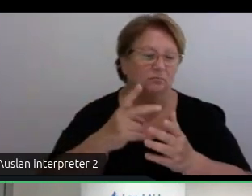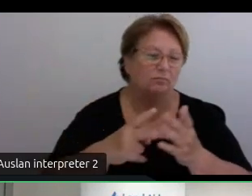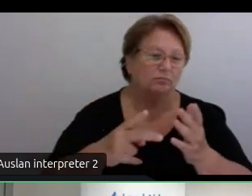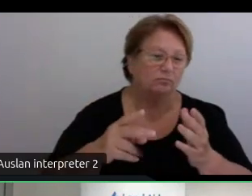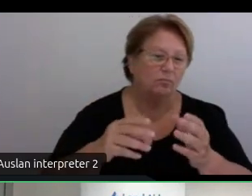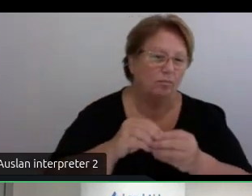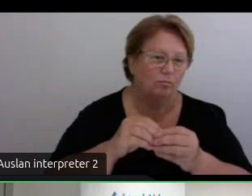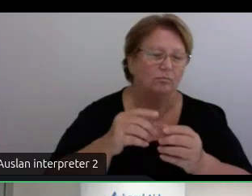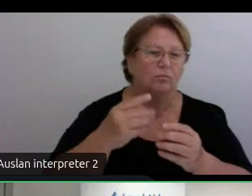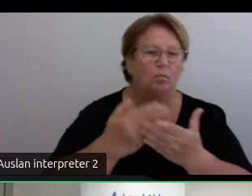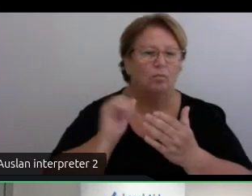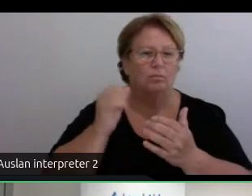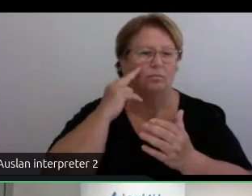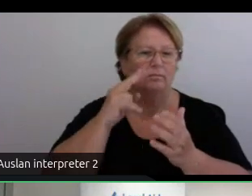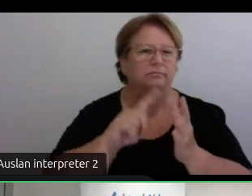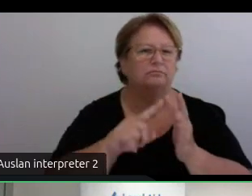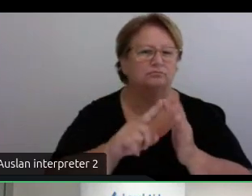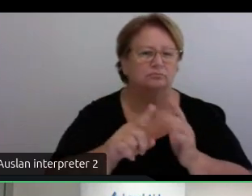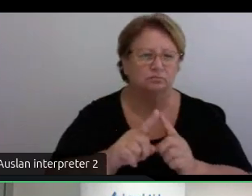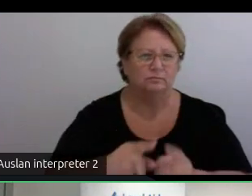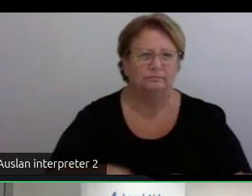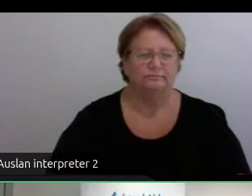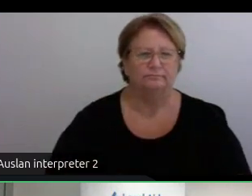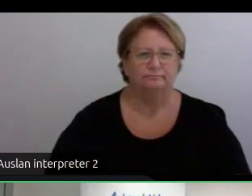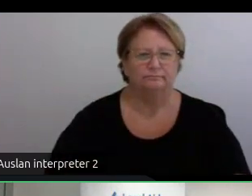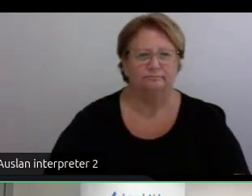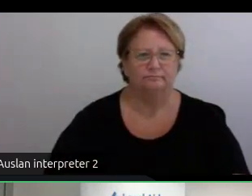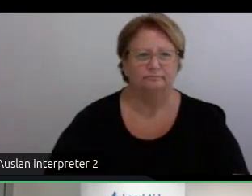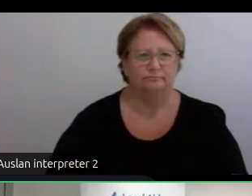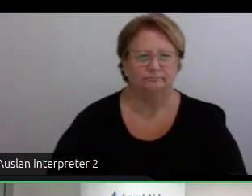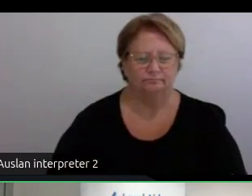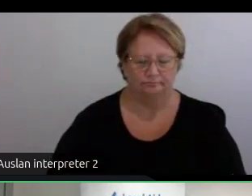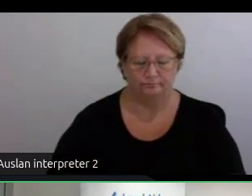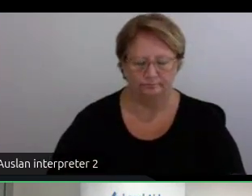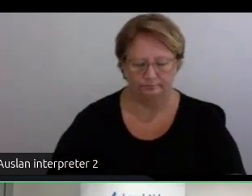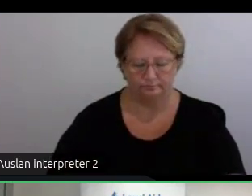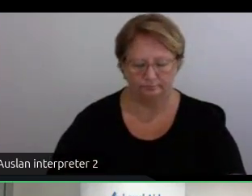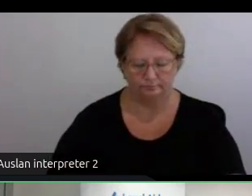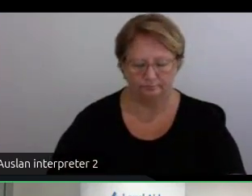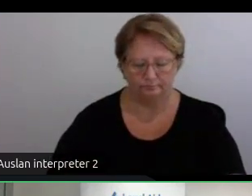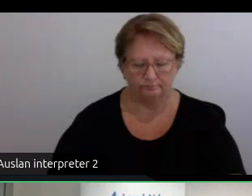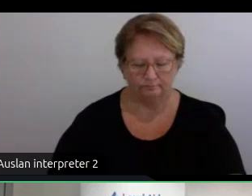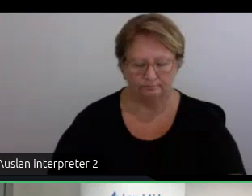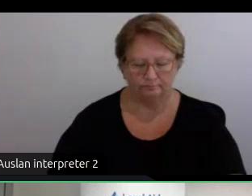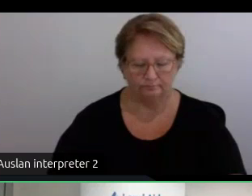it and he's still on the insurance policy. Yeah. Wednesday wants to sell and the husband's going,